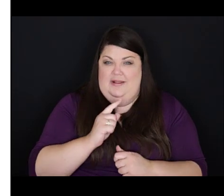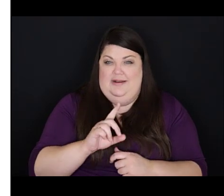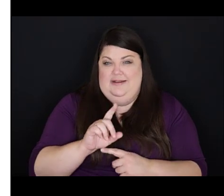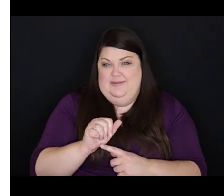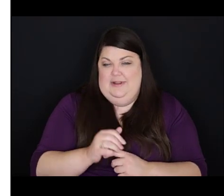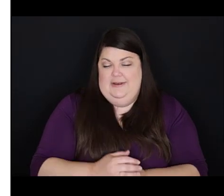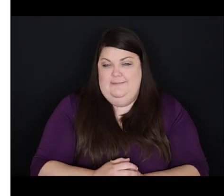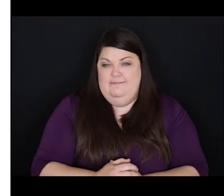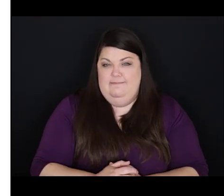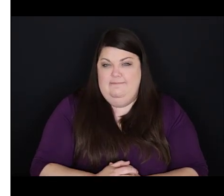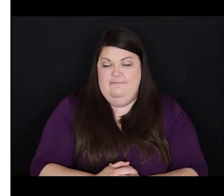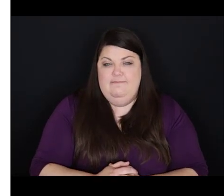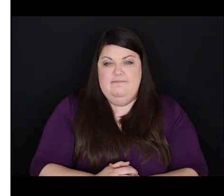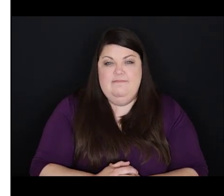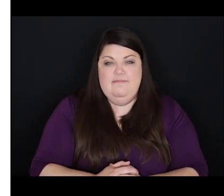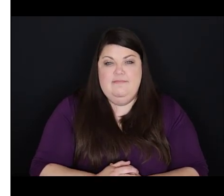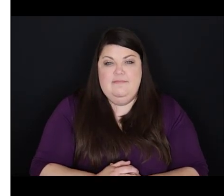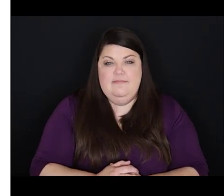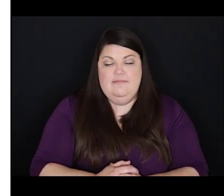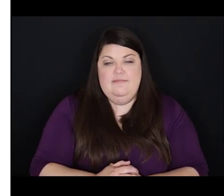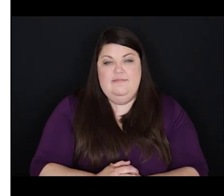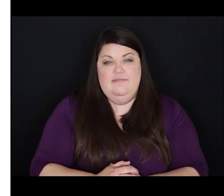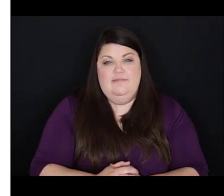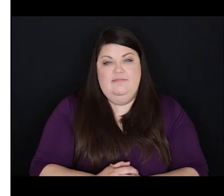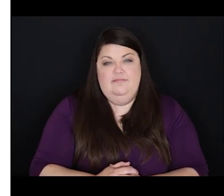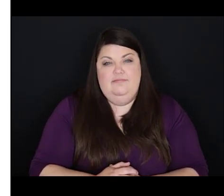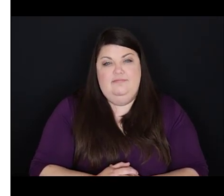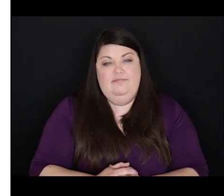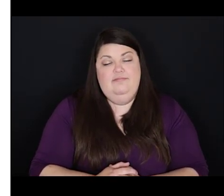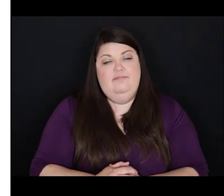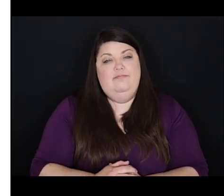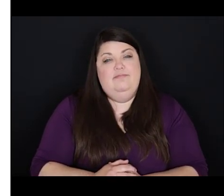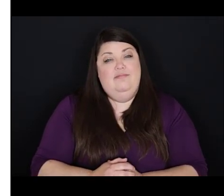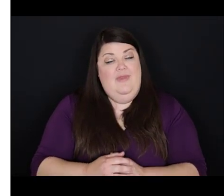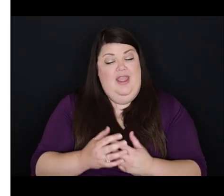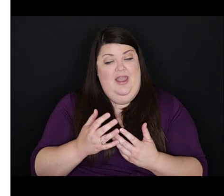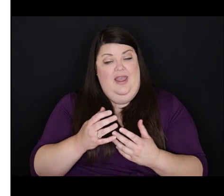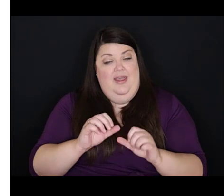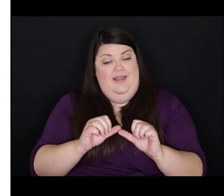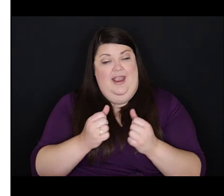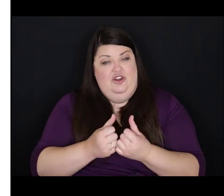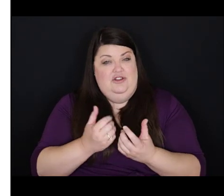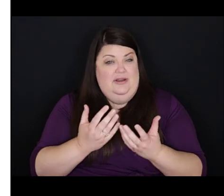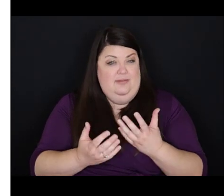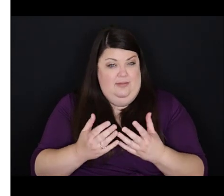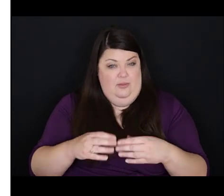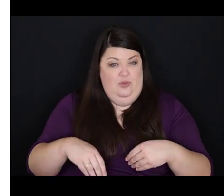The agency may provide supported employment extended services to youth with the most